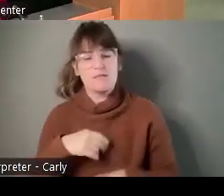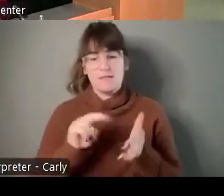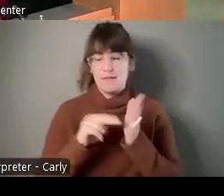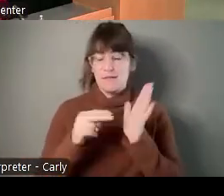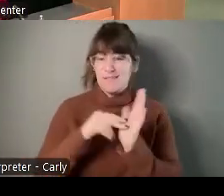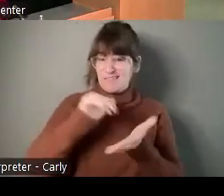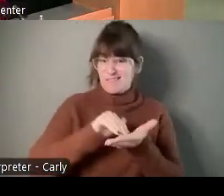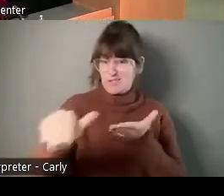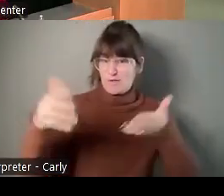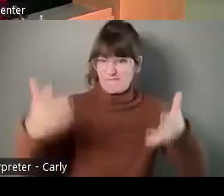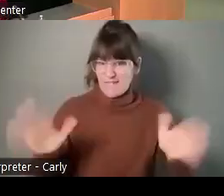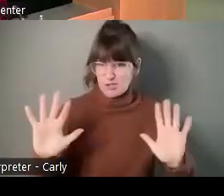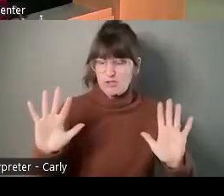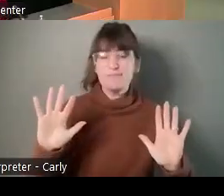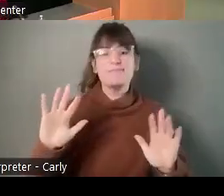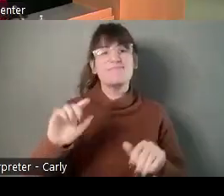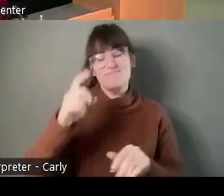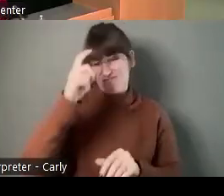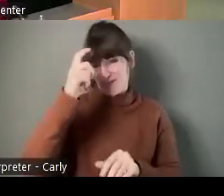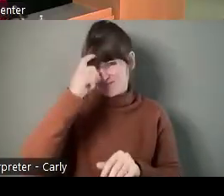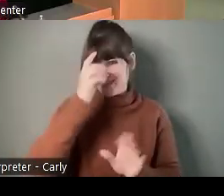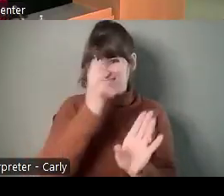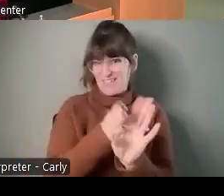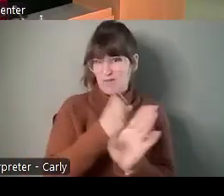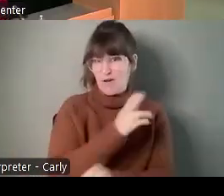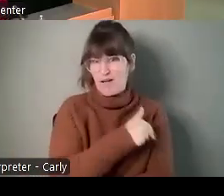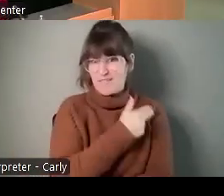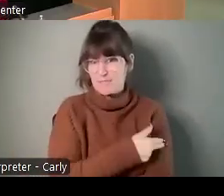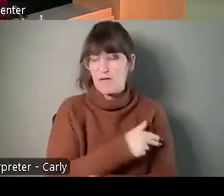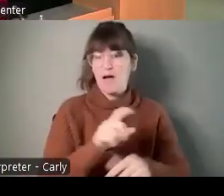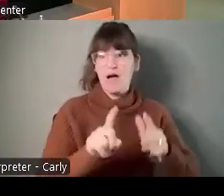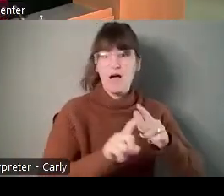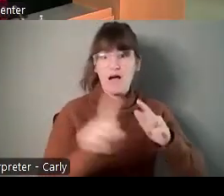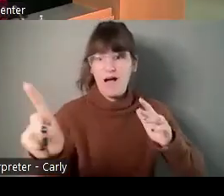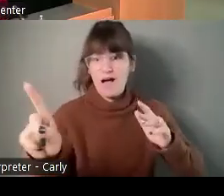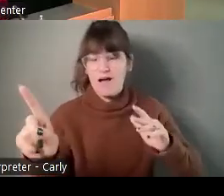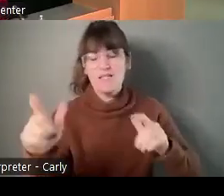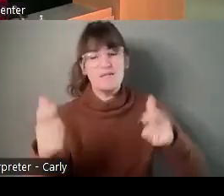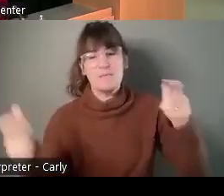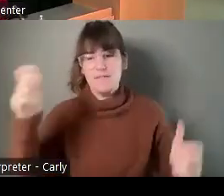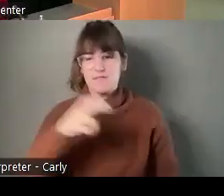from an inpatient psychiatric hospital is when a person is at greatest risk for suicide. And